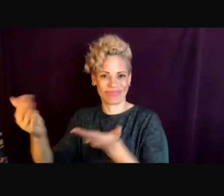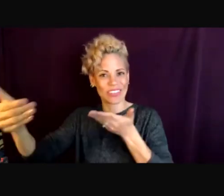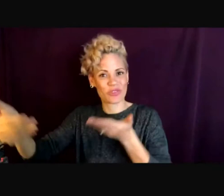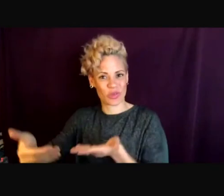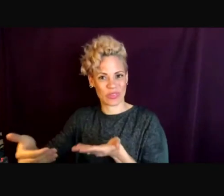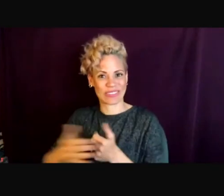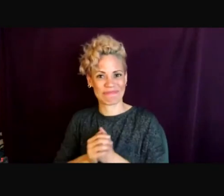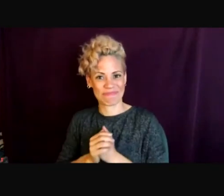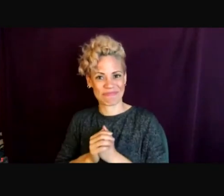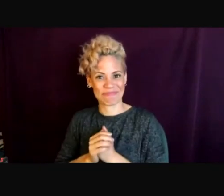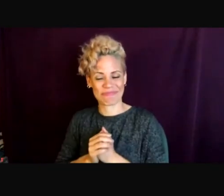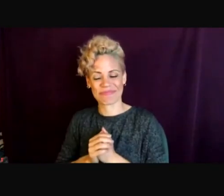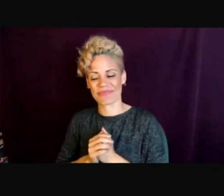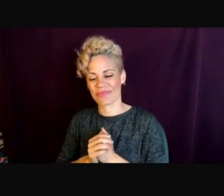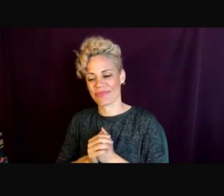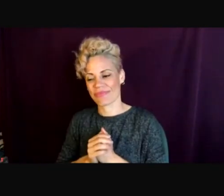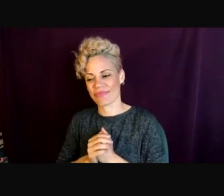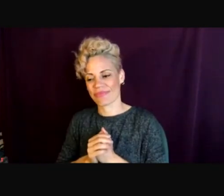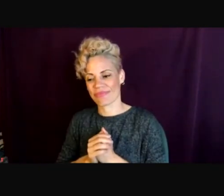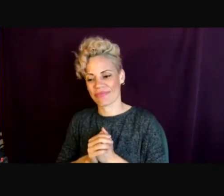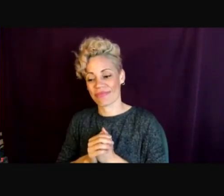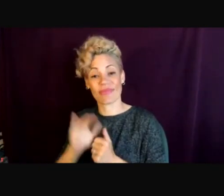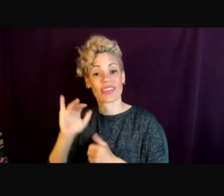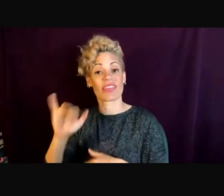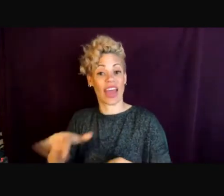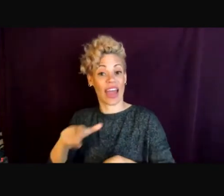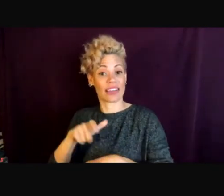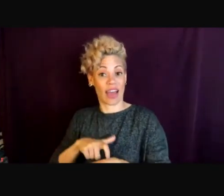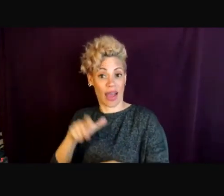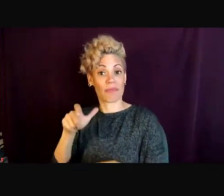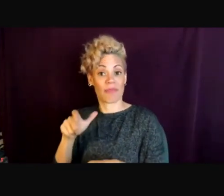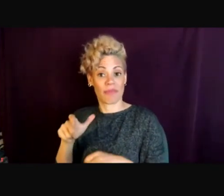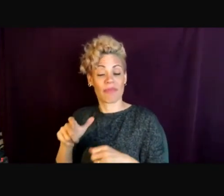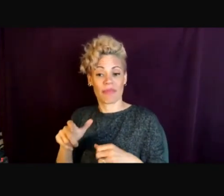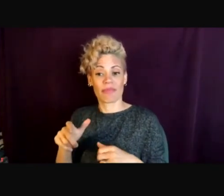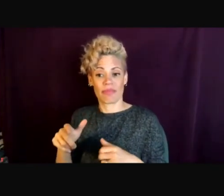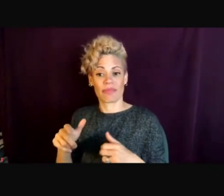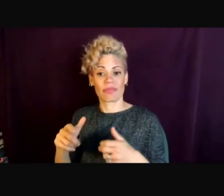And that time, I got together with the grassroots group